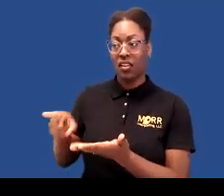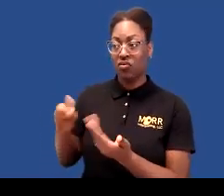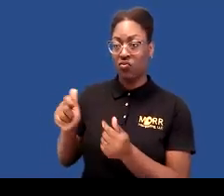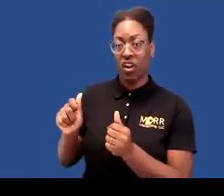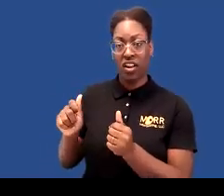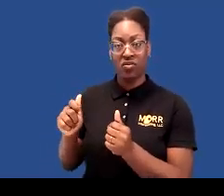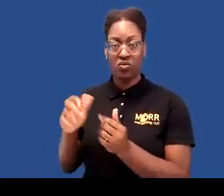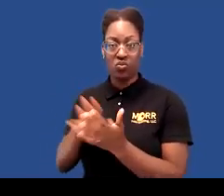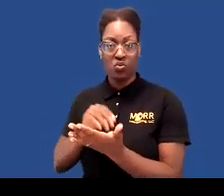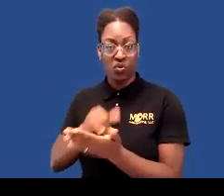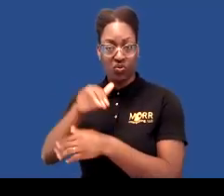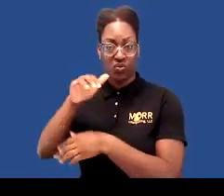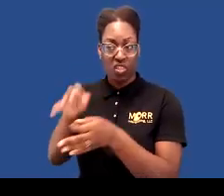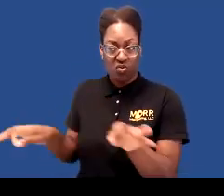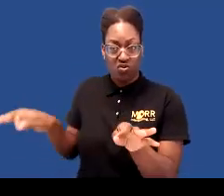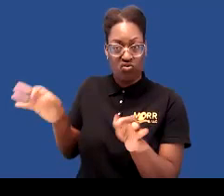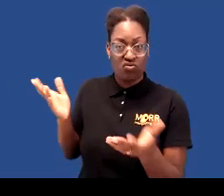They're very focused on trying to still